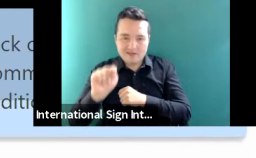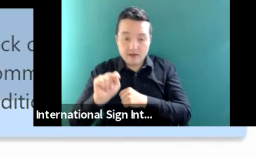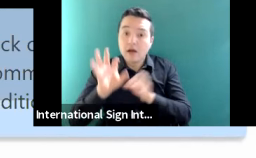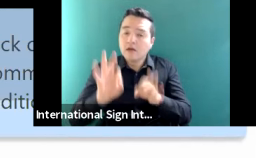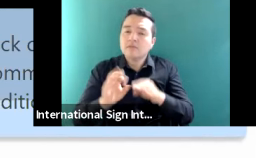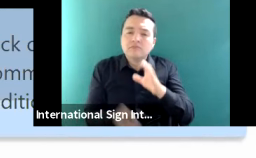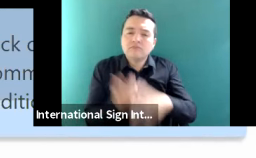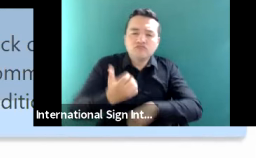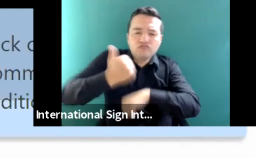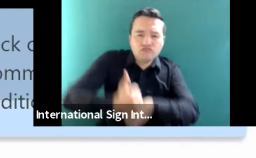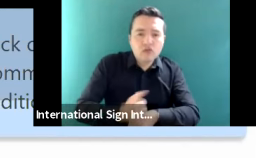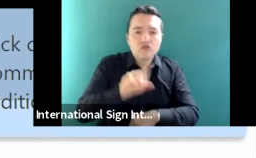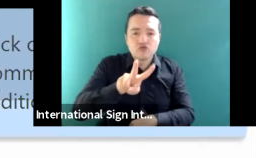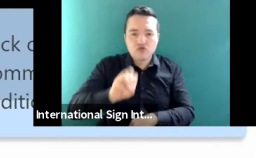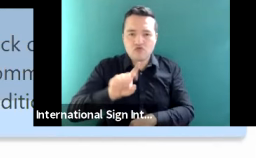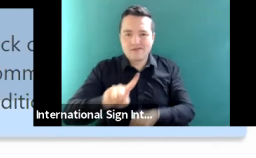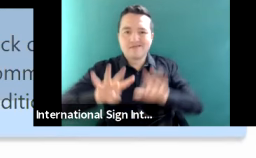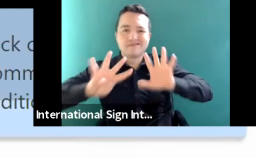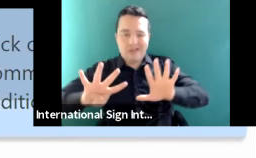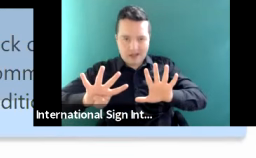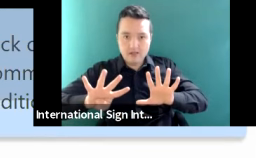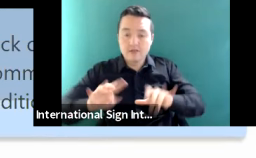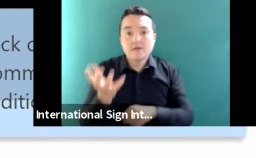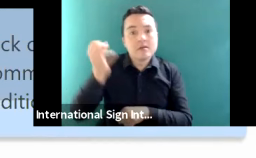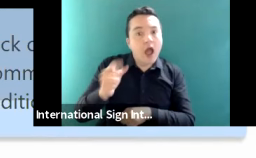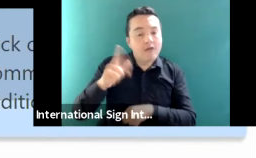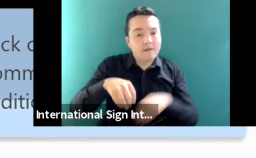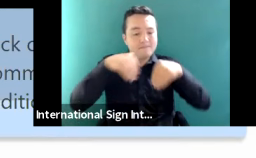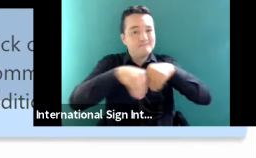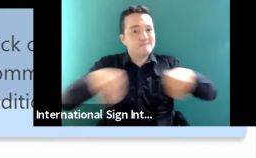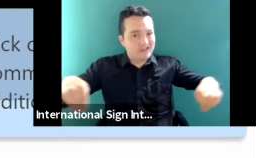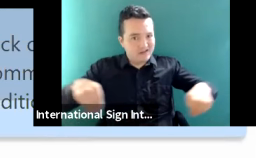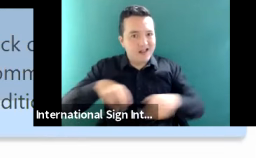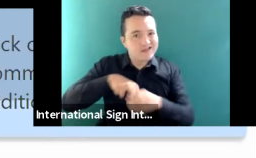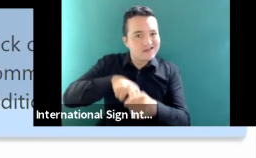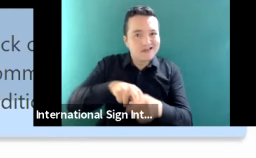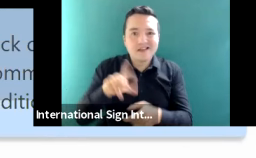We have key policies.